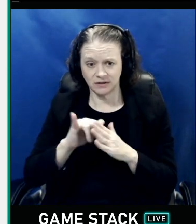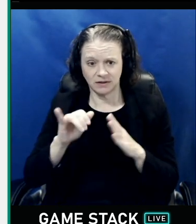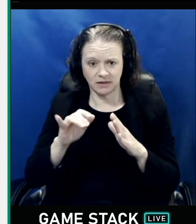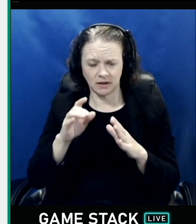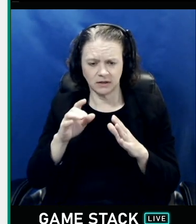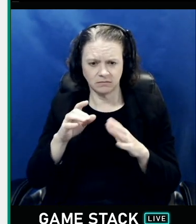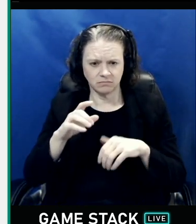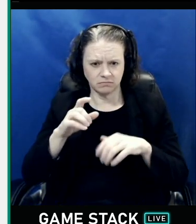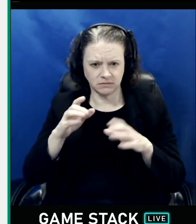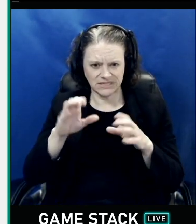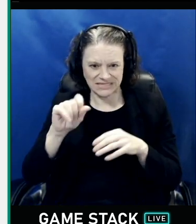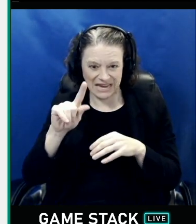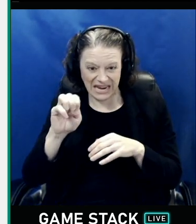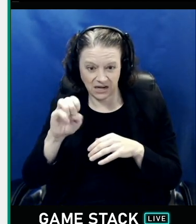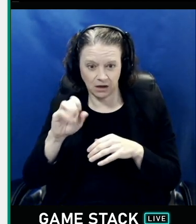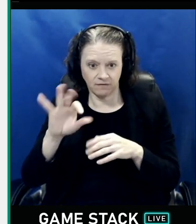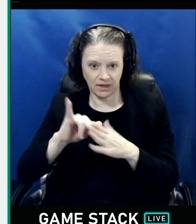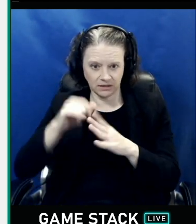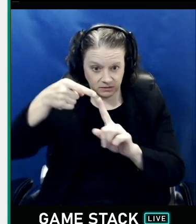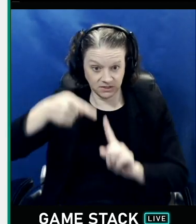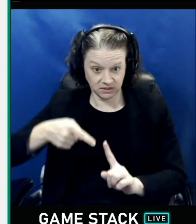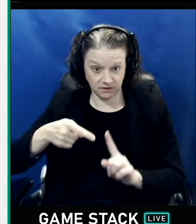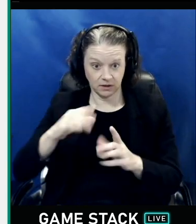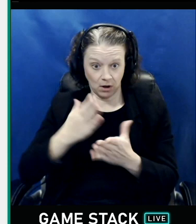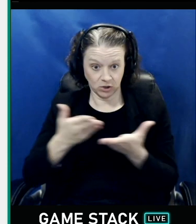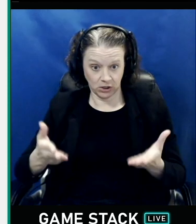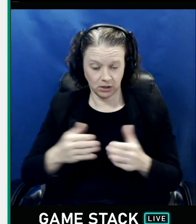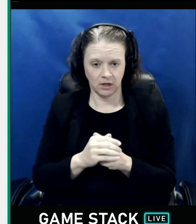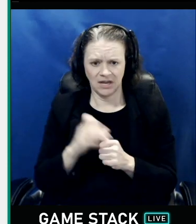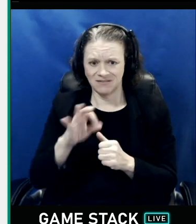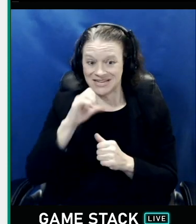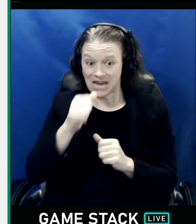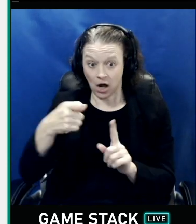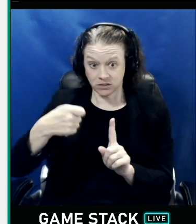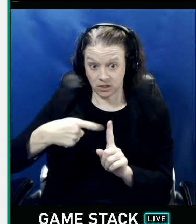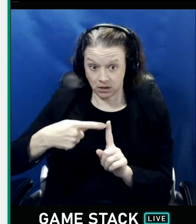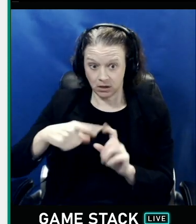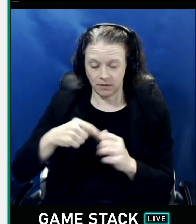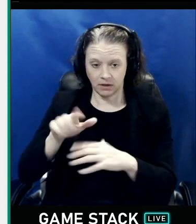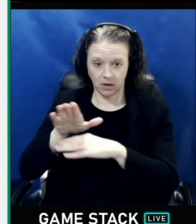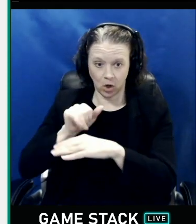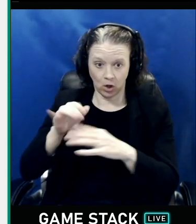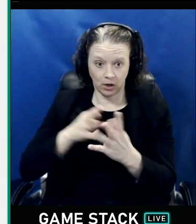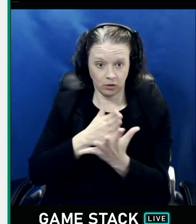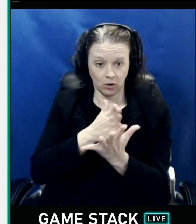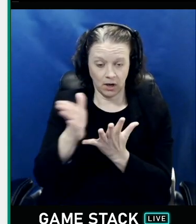If the object's state is in non-signaled, then the calling thread enters the wait state until the object is